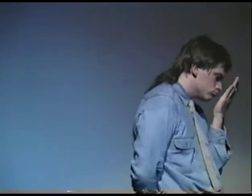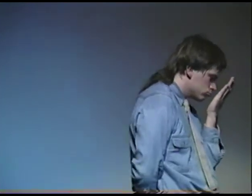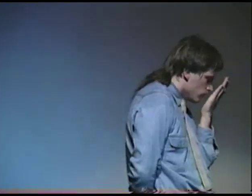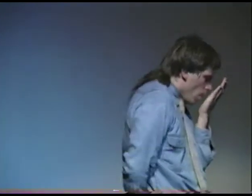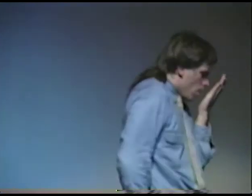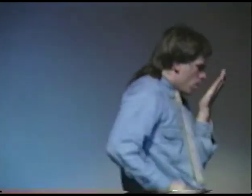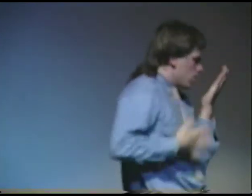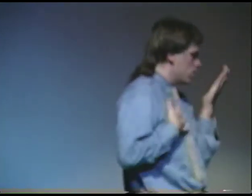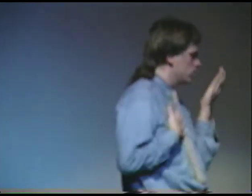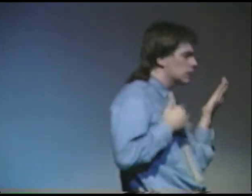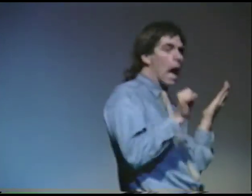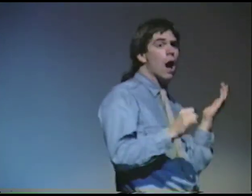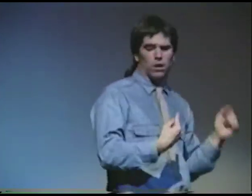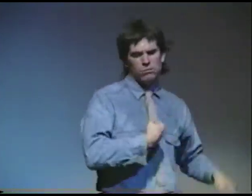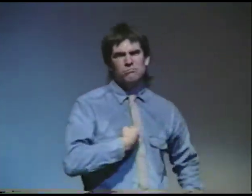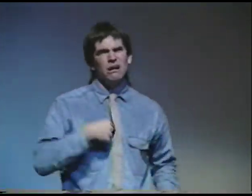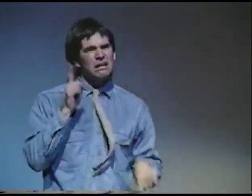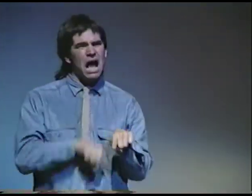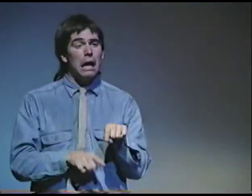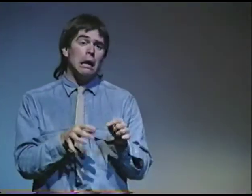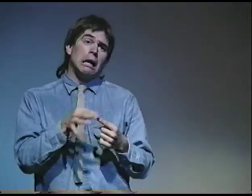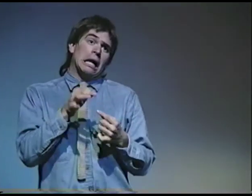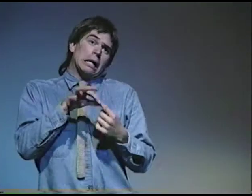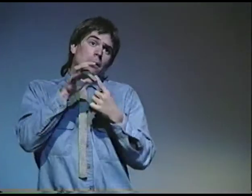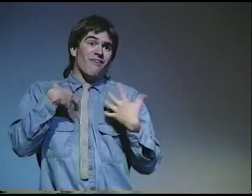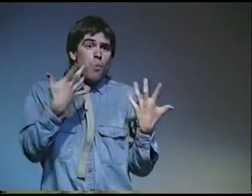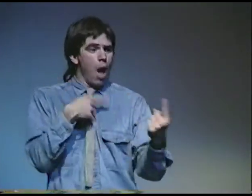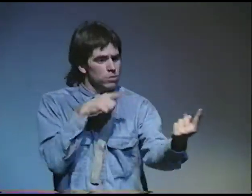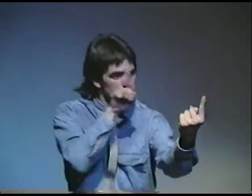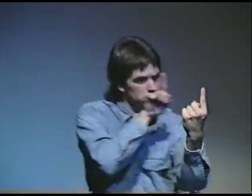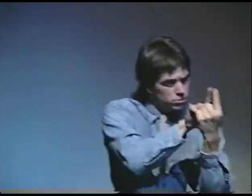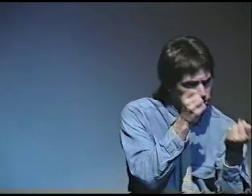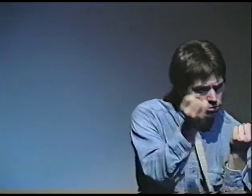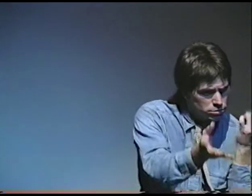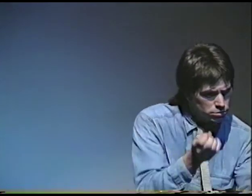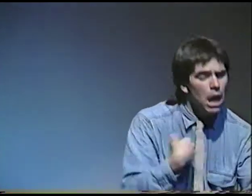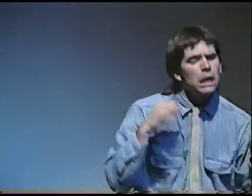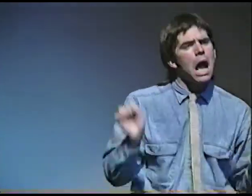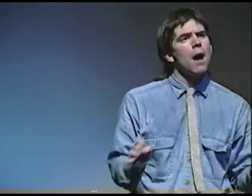I can get an individual experience from reading that,